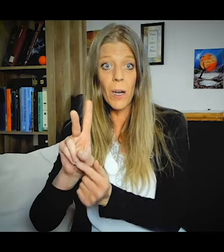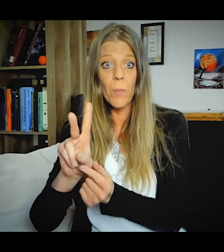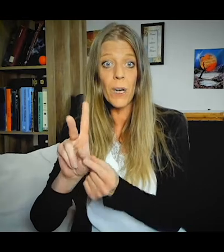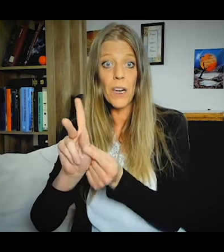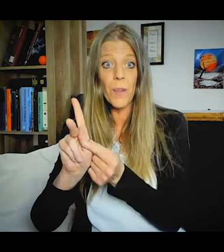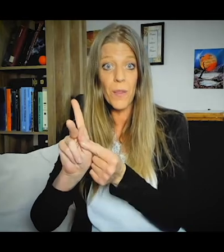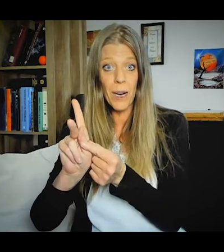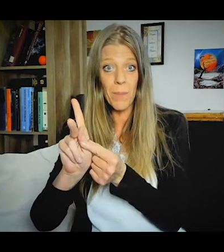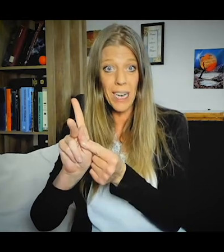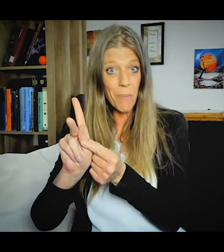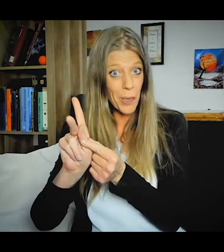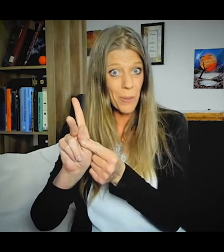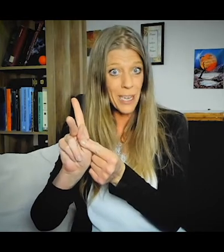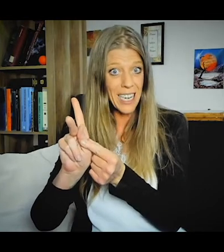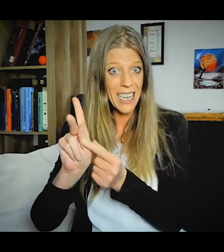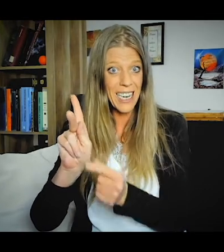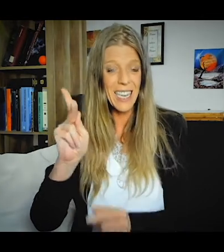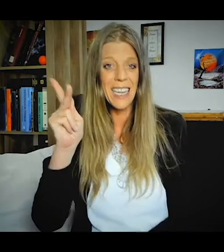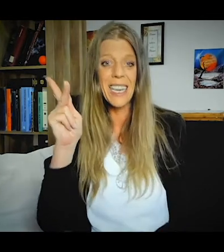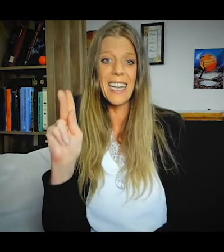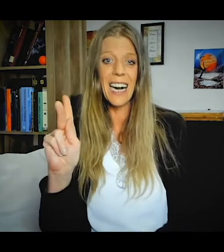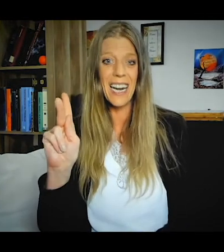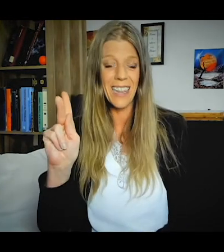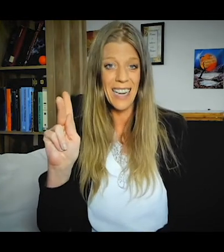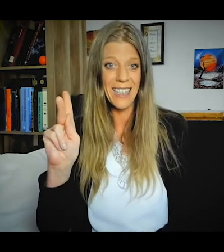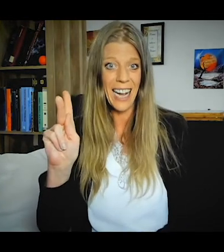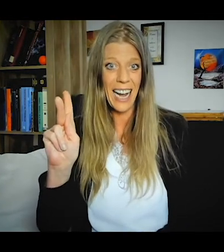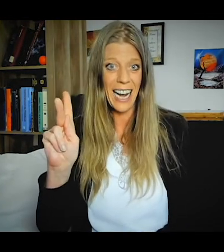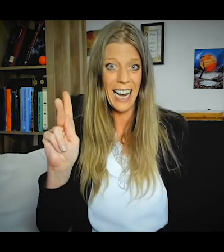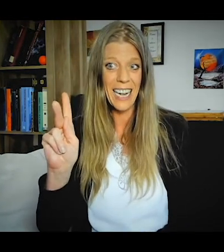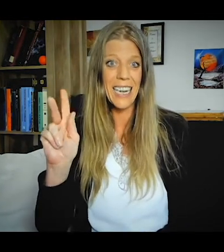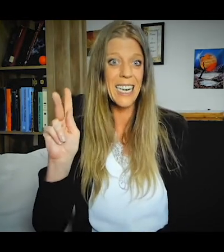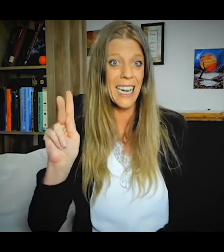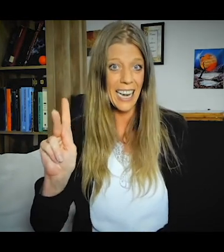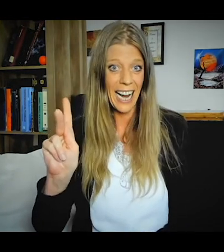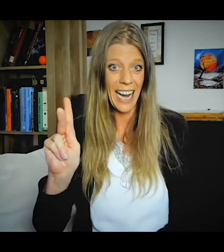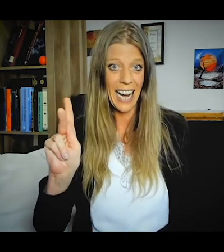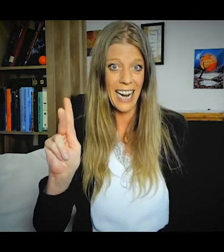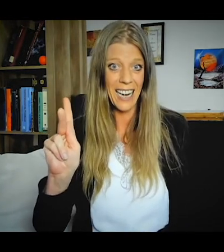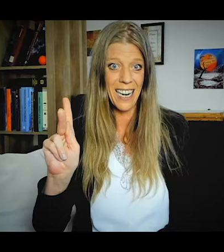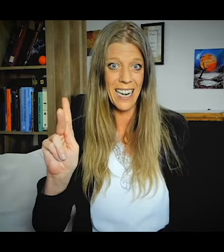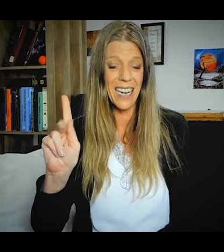Put your thumb in between, and that's a K. - K -